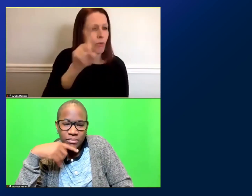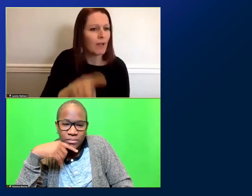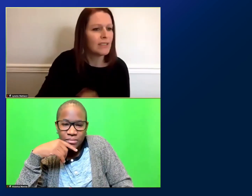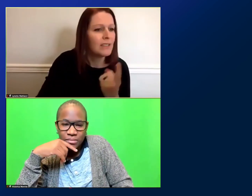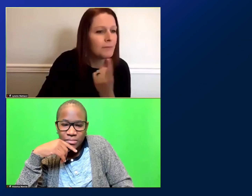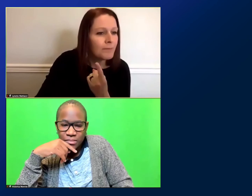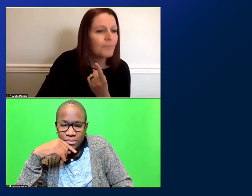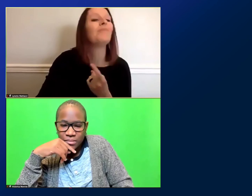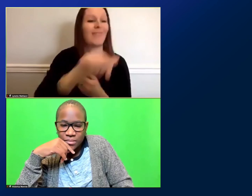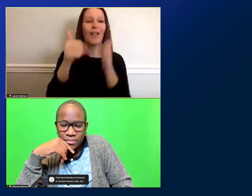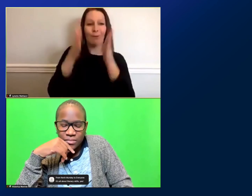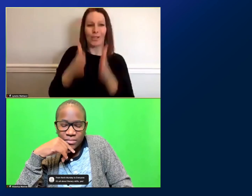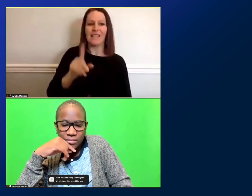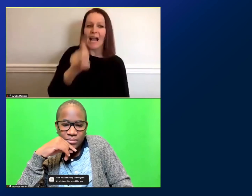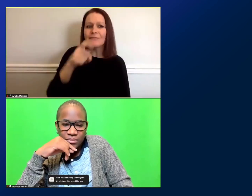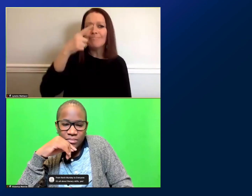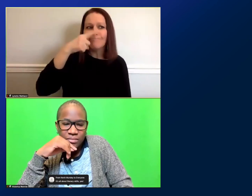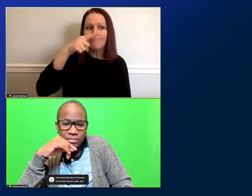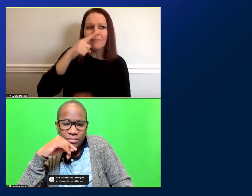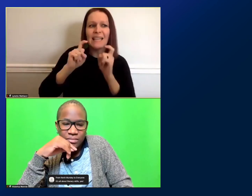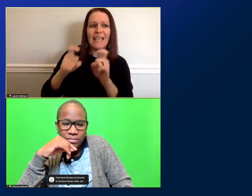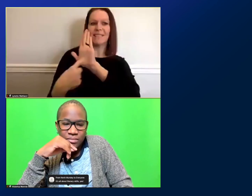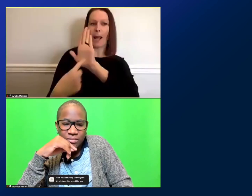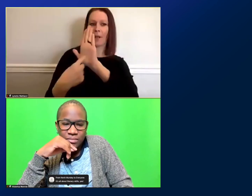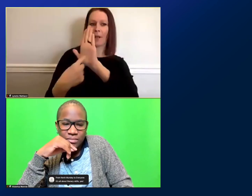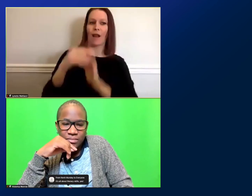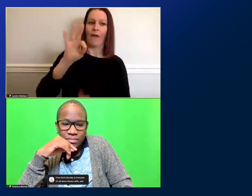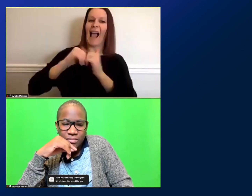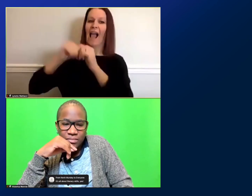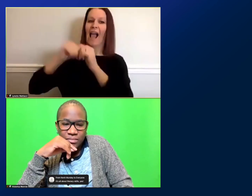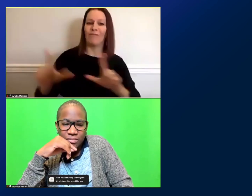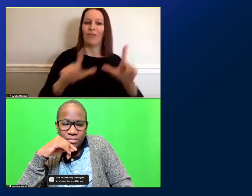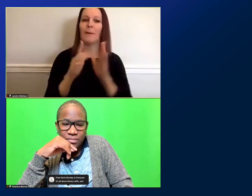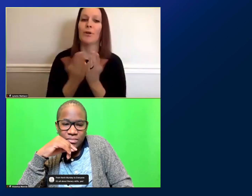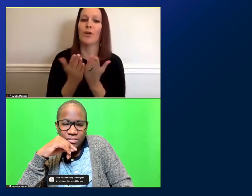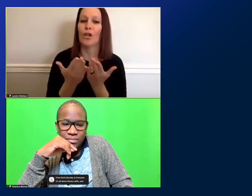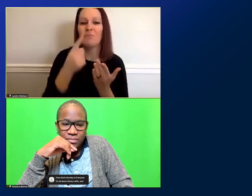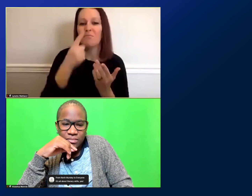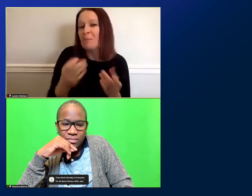well and so i agree with that and i have another question that says how can we reframe older books